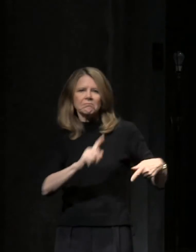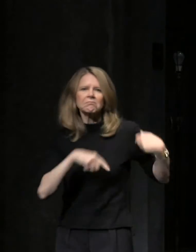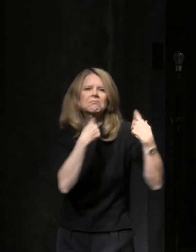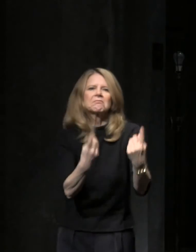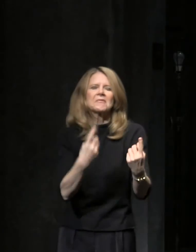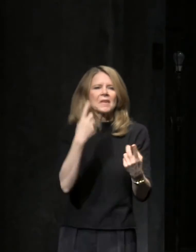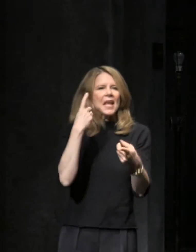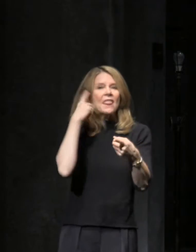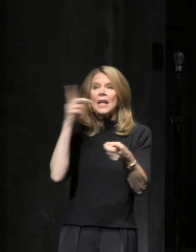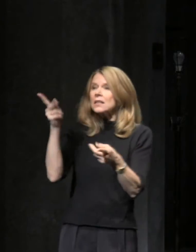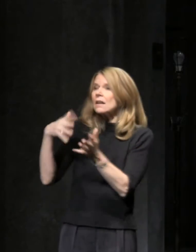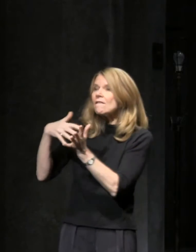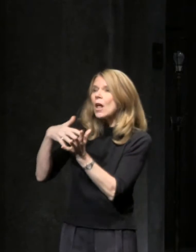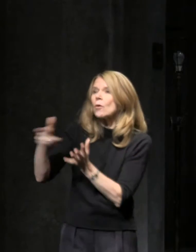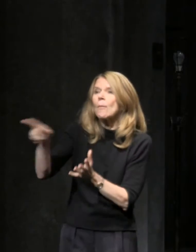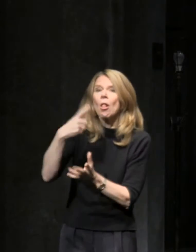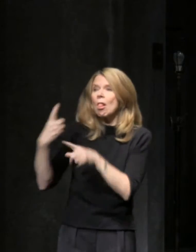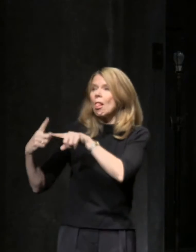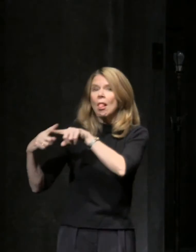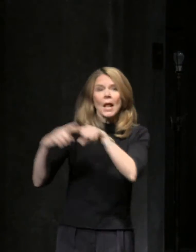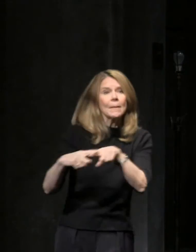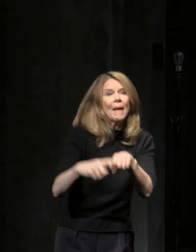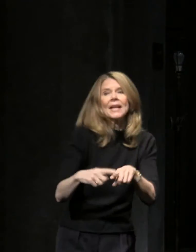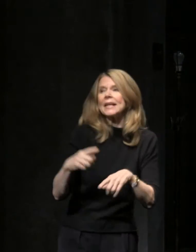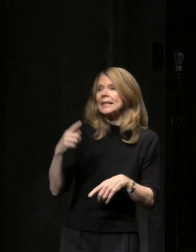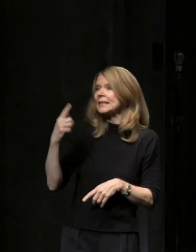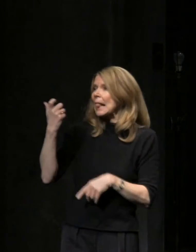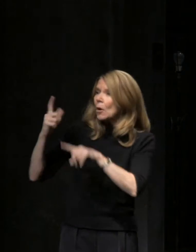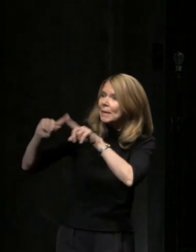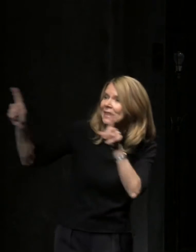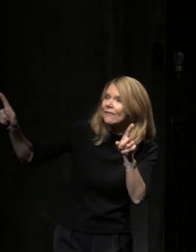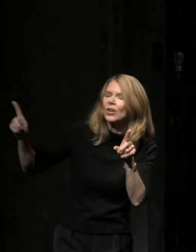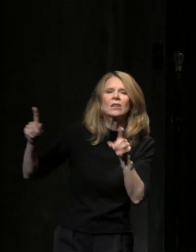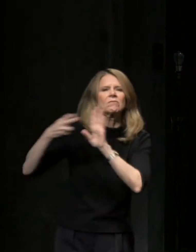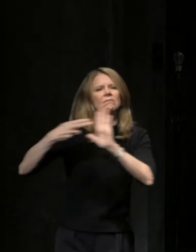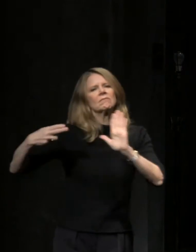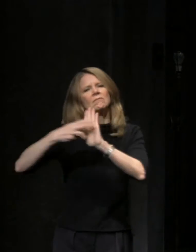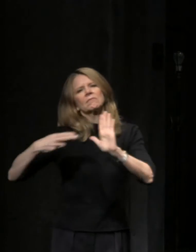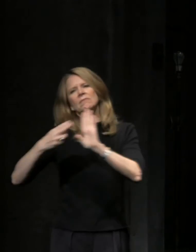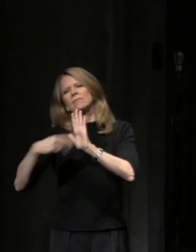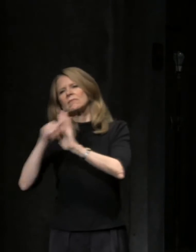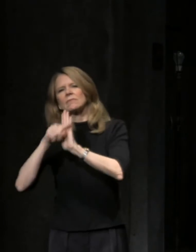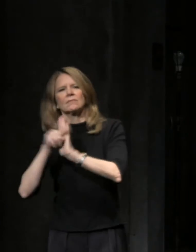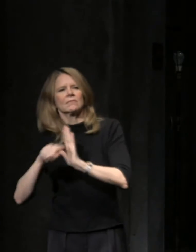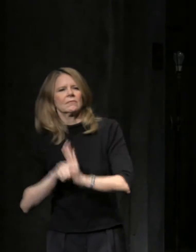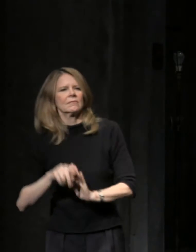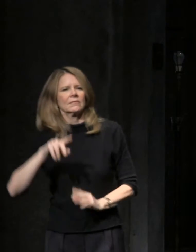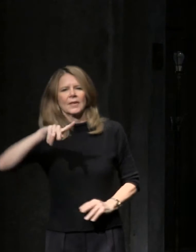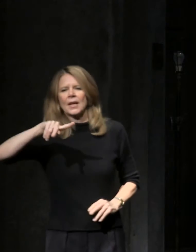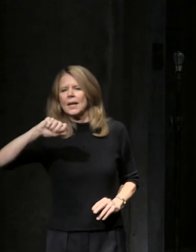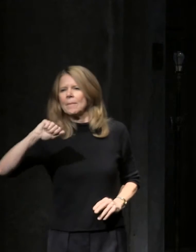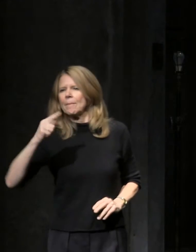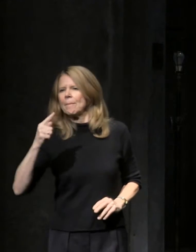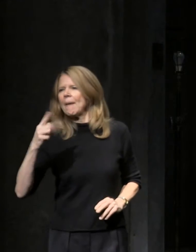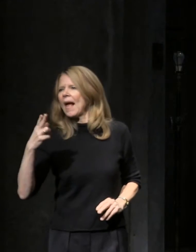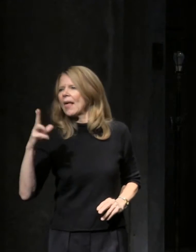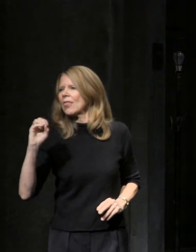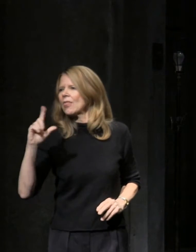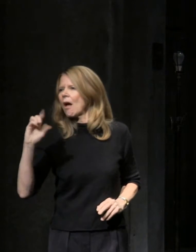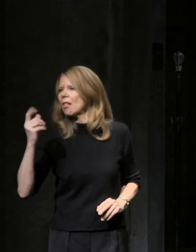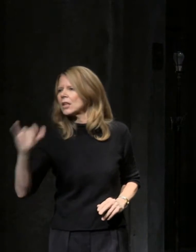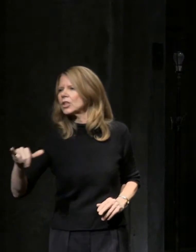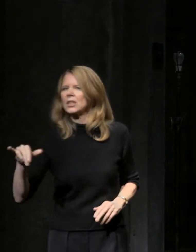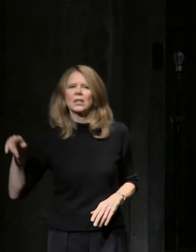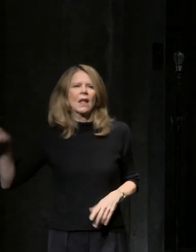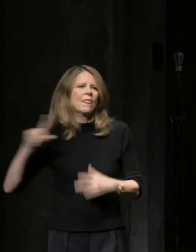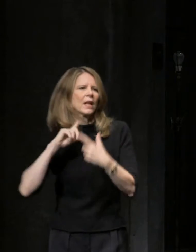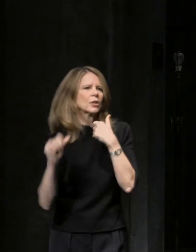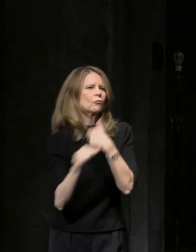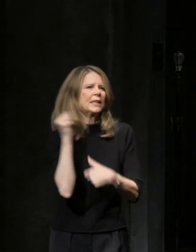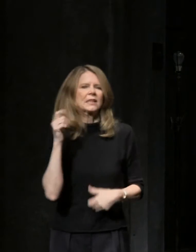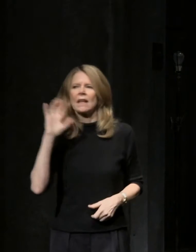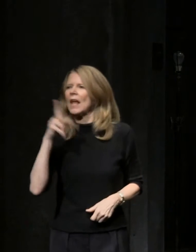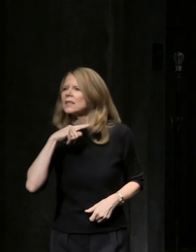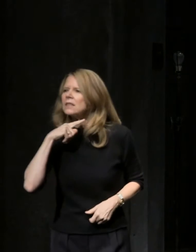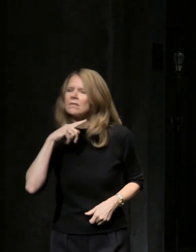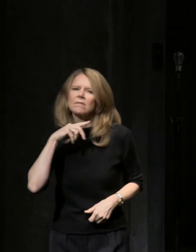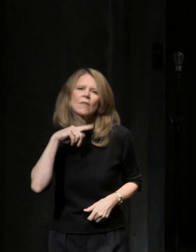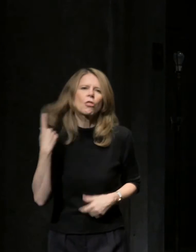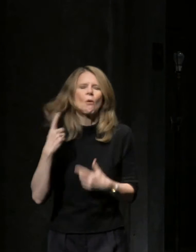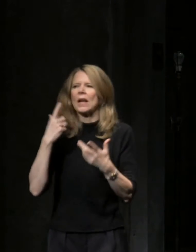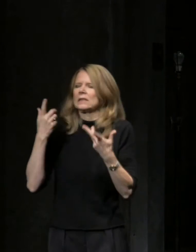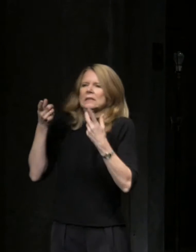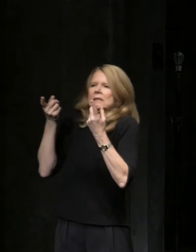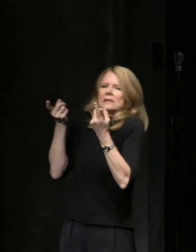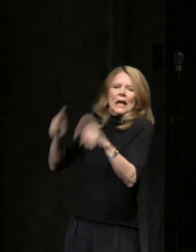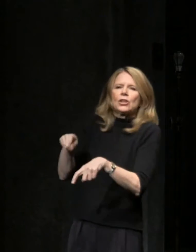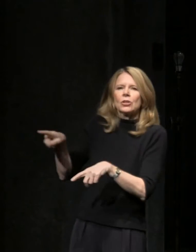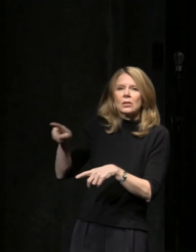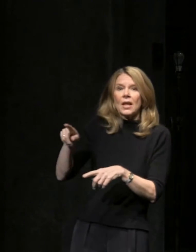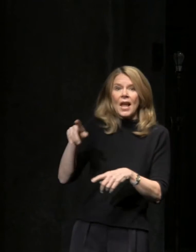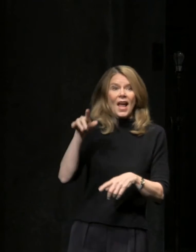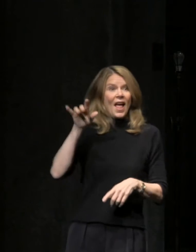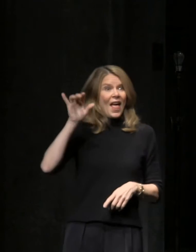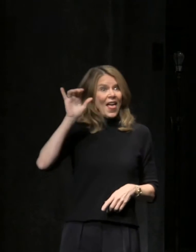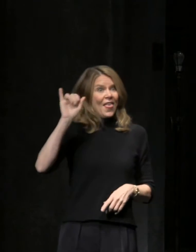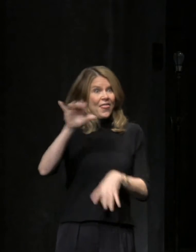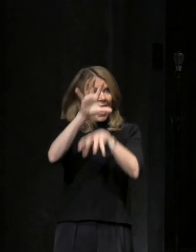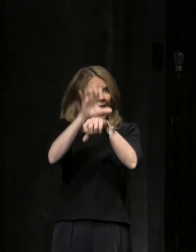and difference as pathology, as risk, as threat, is deep. It's a very deep pattern. My Aunt